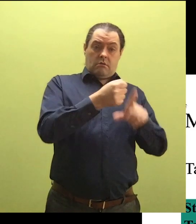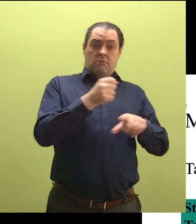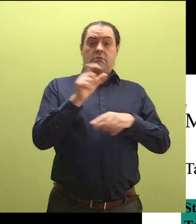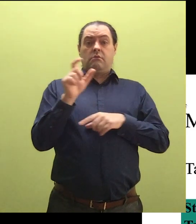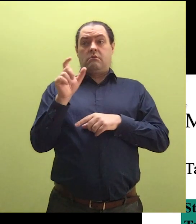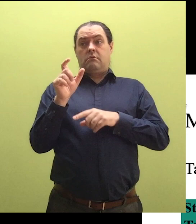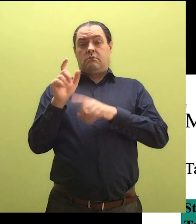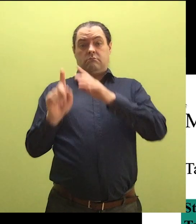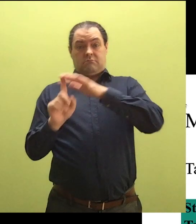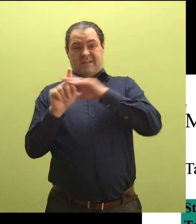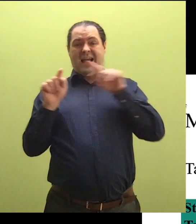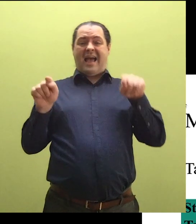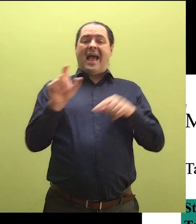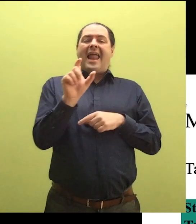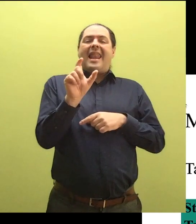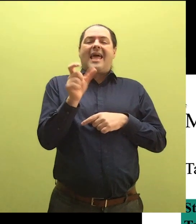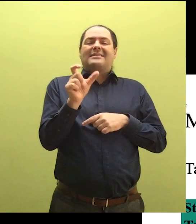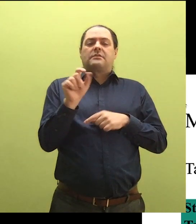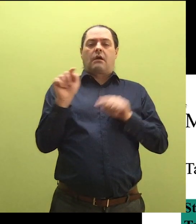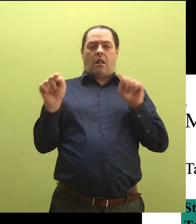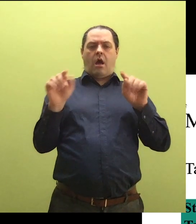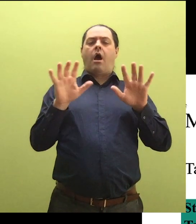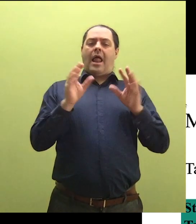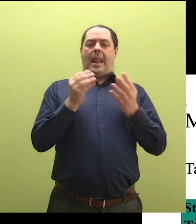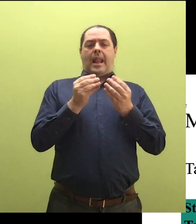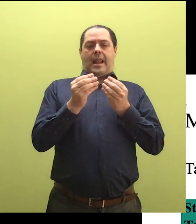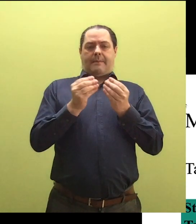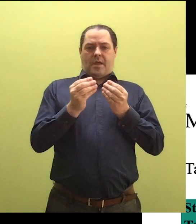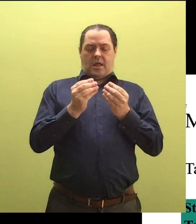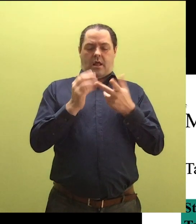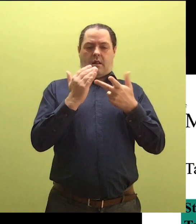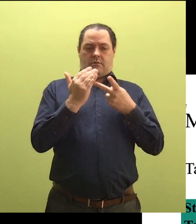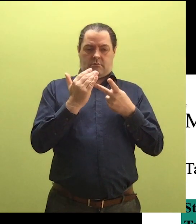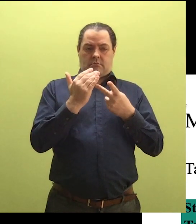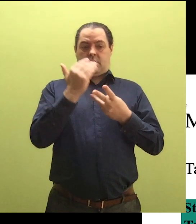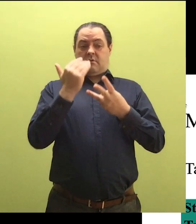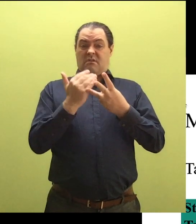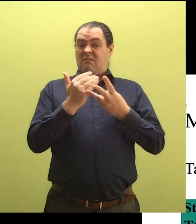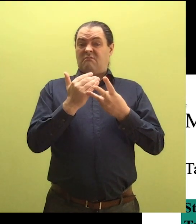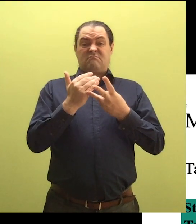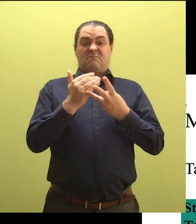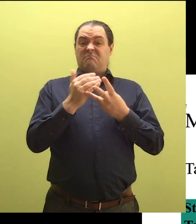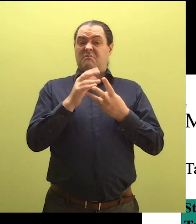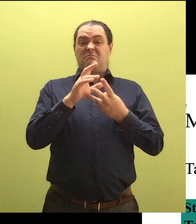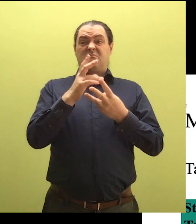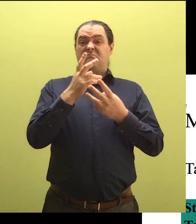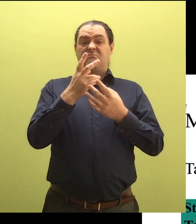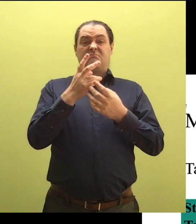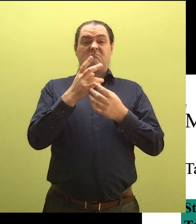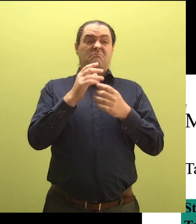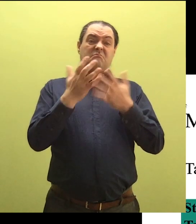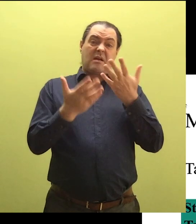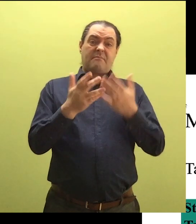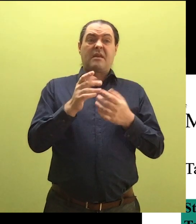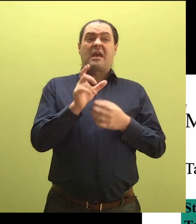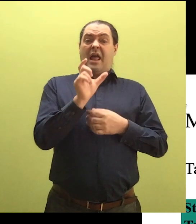lexical verb, that instance was marked as a labeled alternation. If either one of these stimuli was signed by a lexical verb,